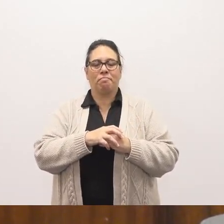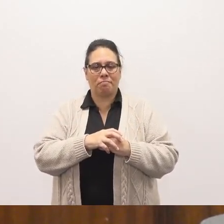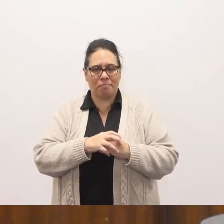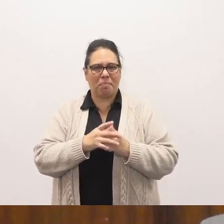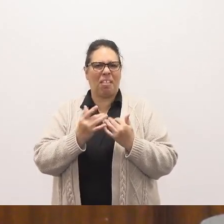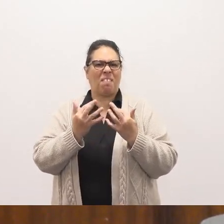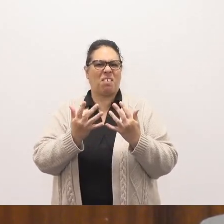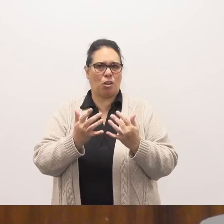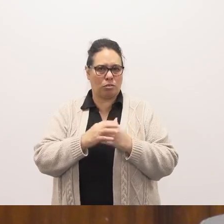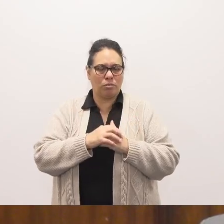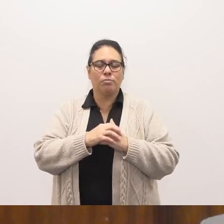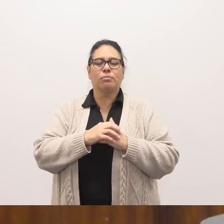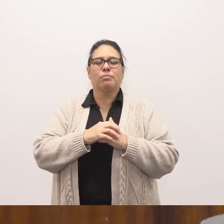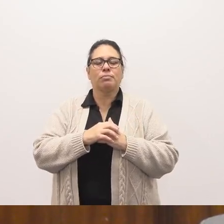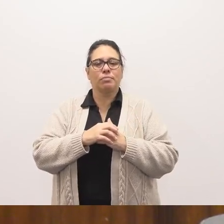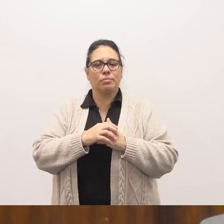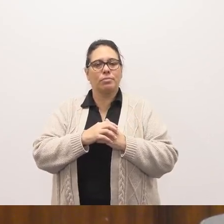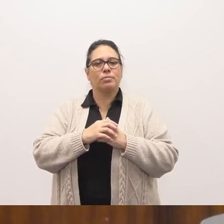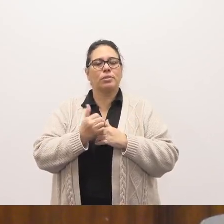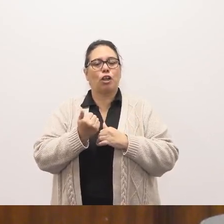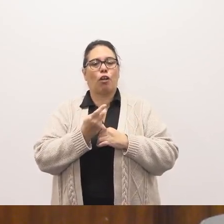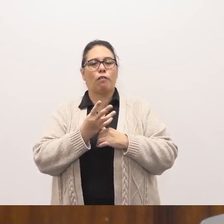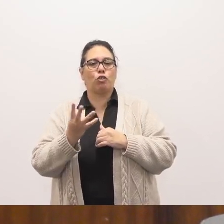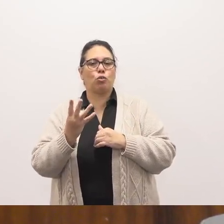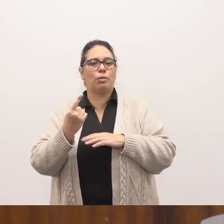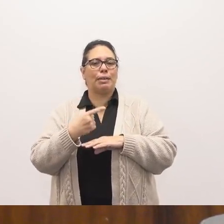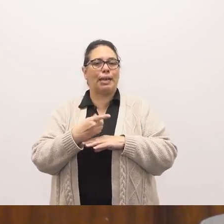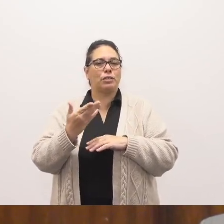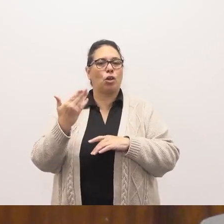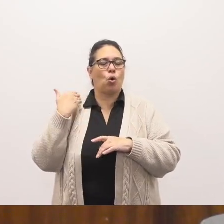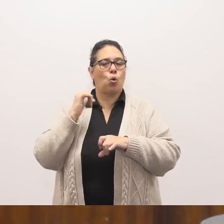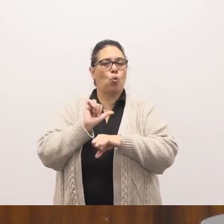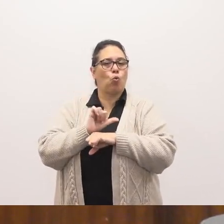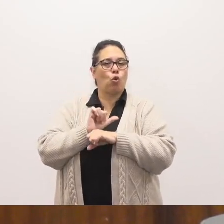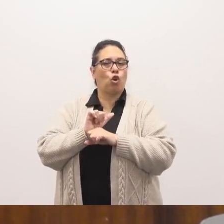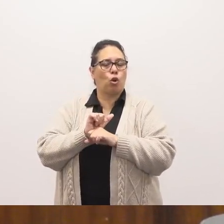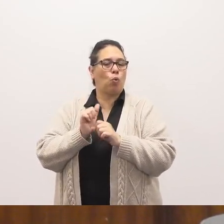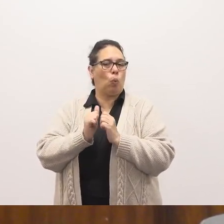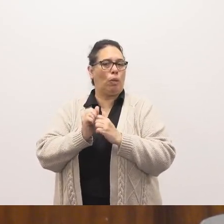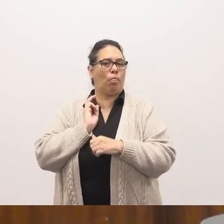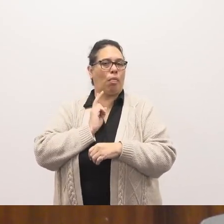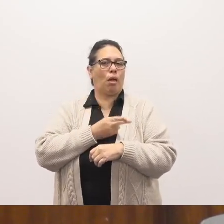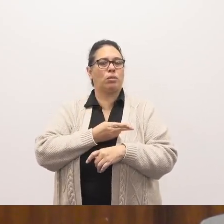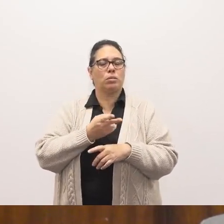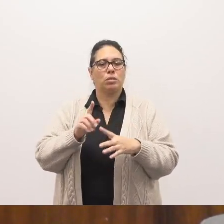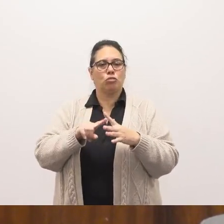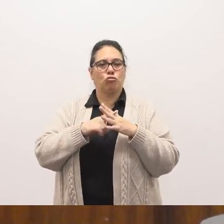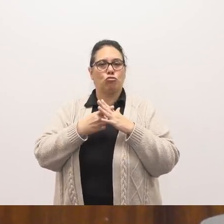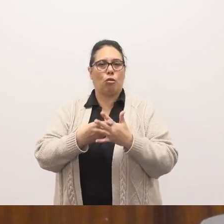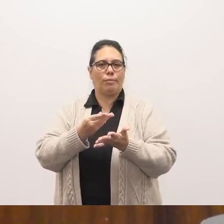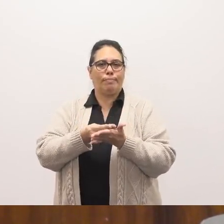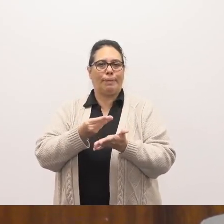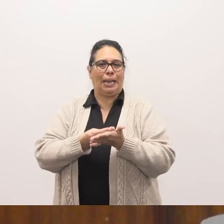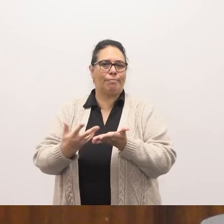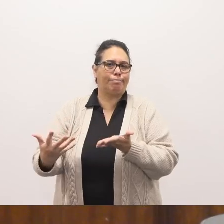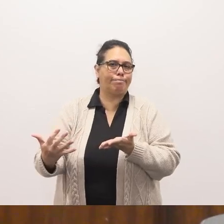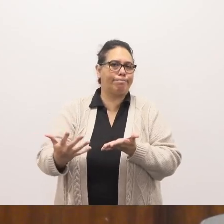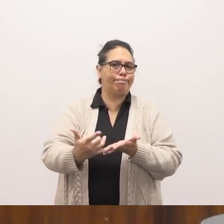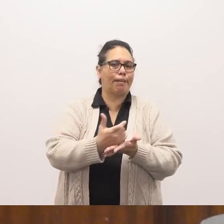he worked with a number of us in leadership in regards to starting a fund to support those families.